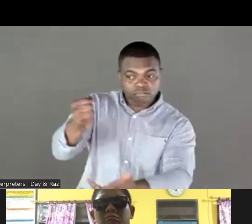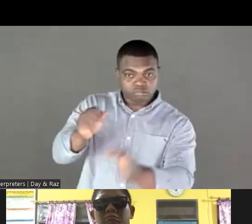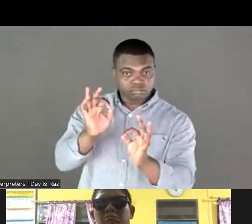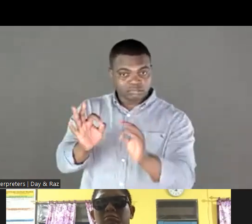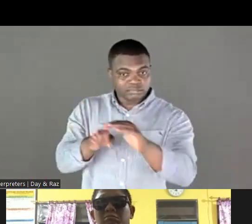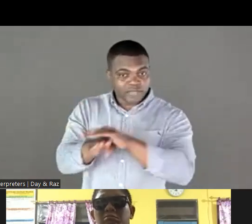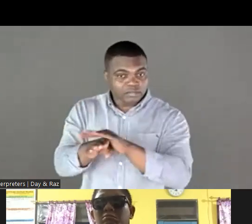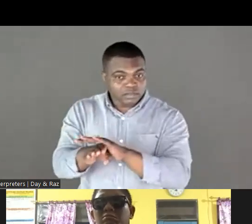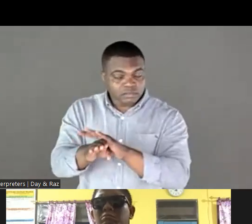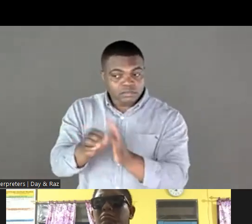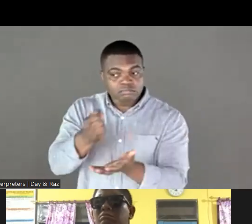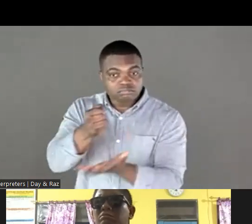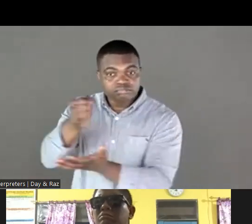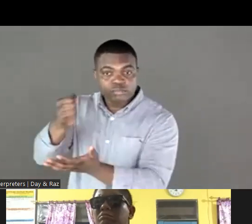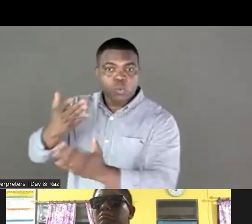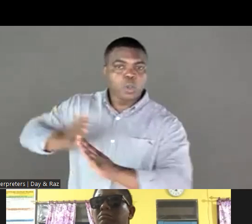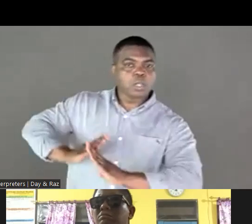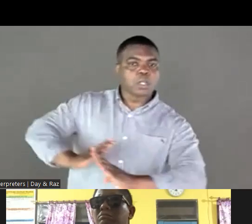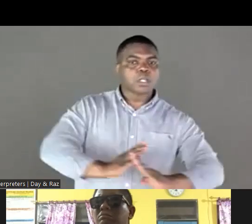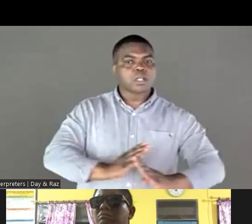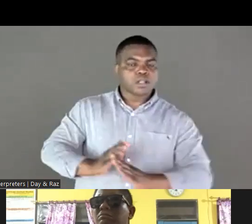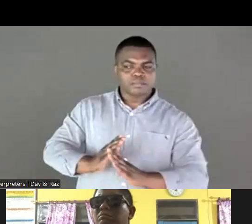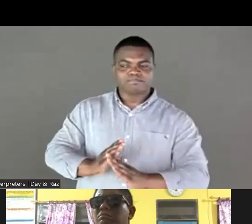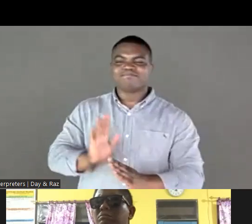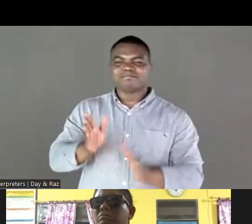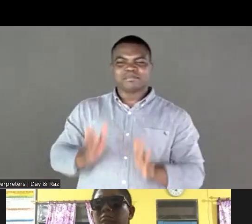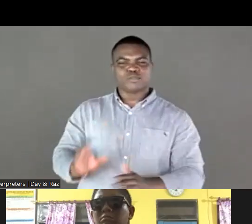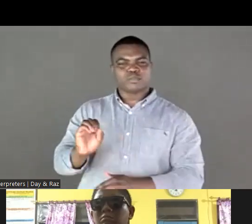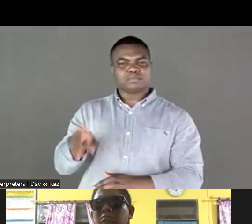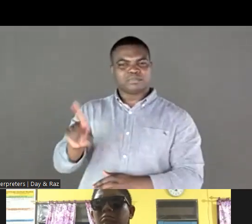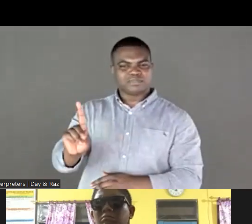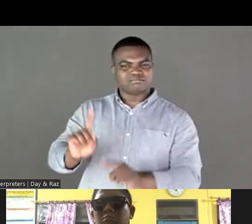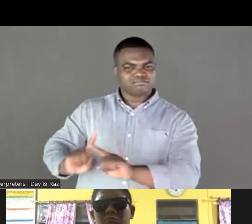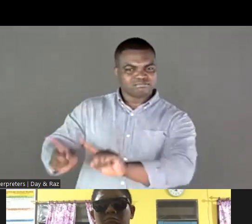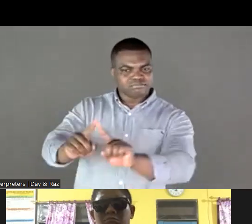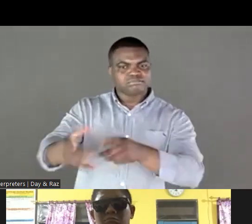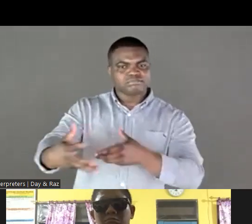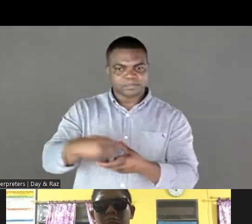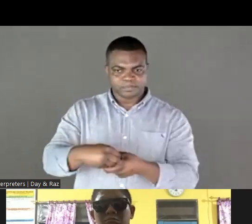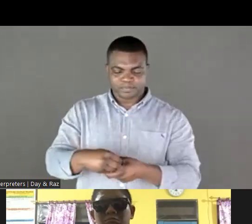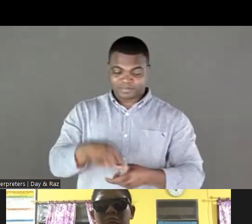on situational analysis to to kind of have access to humanitarian funding and partnerships with with